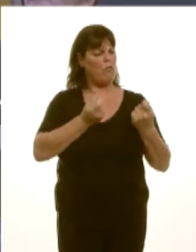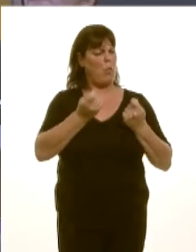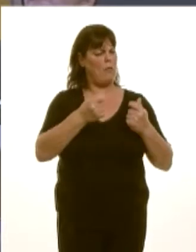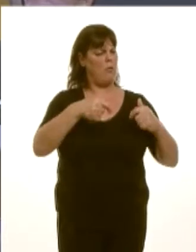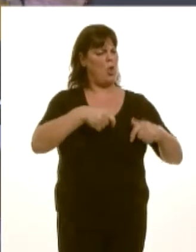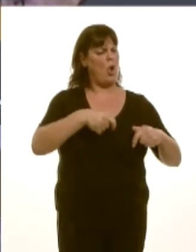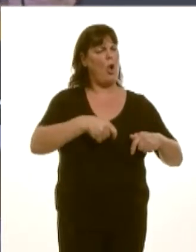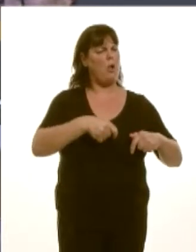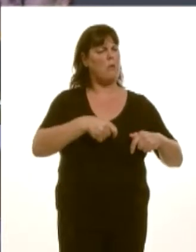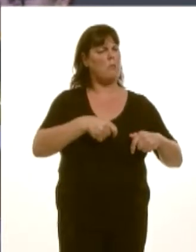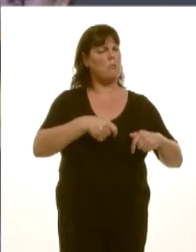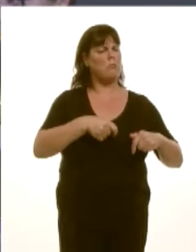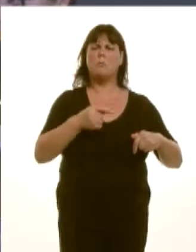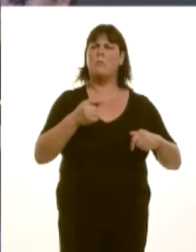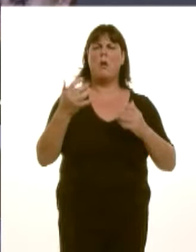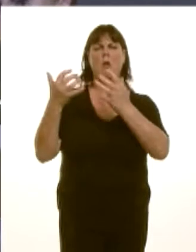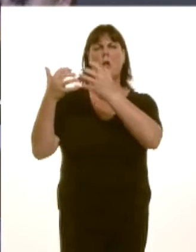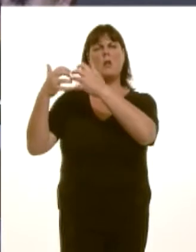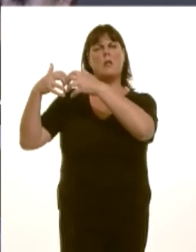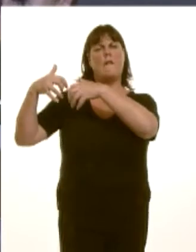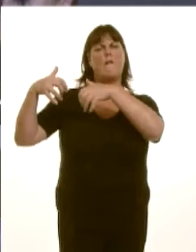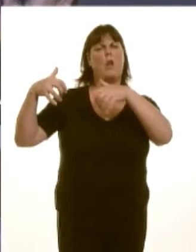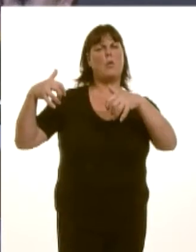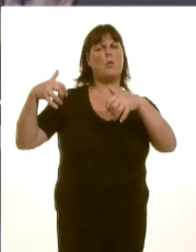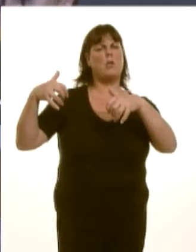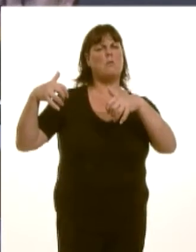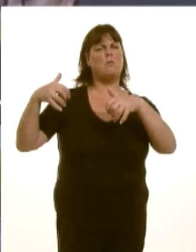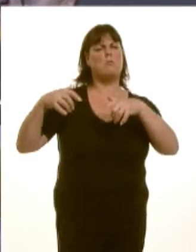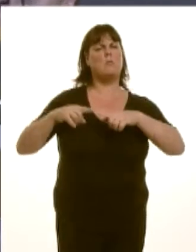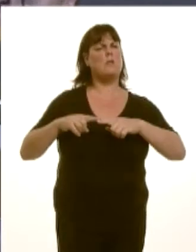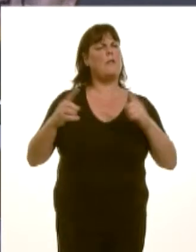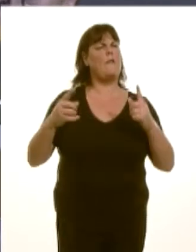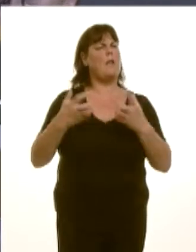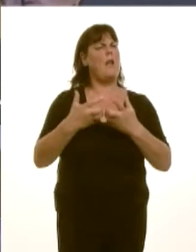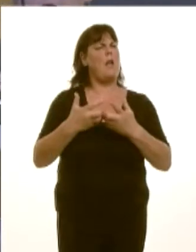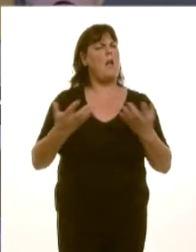arrangements, or from the Silk proposals for further devolution.